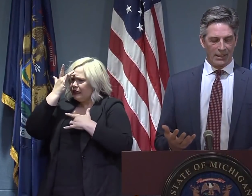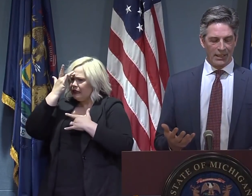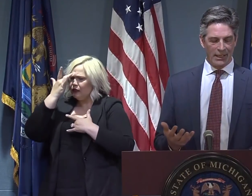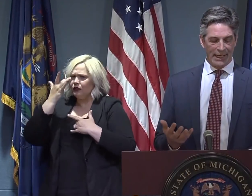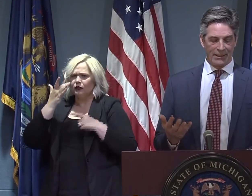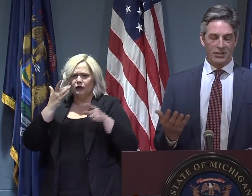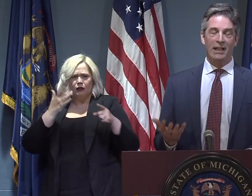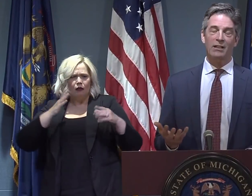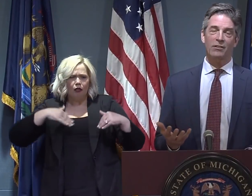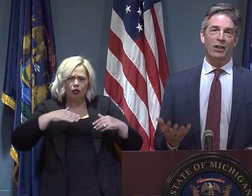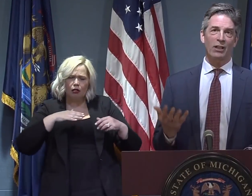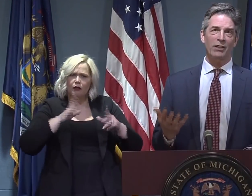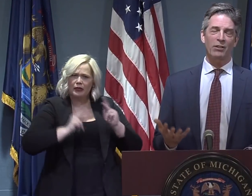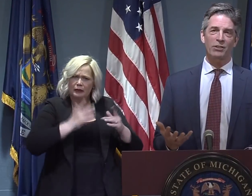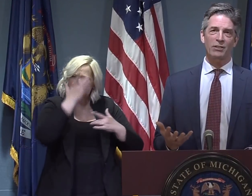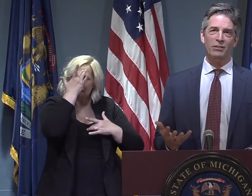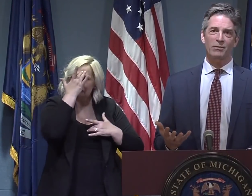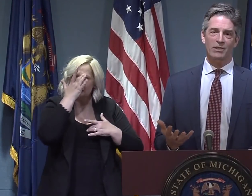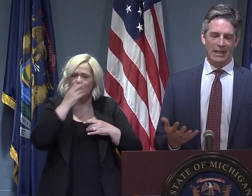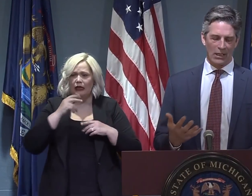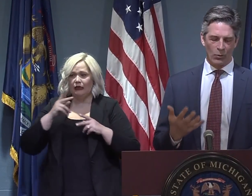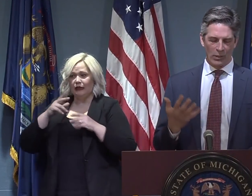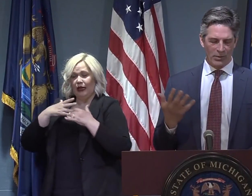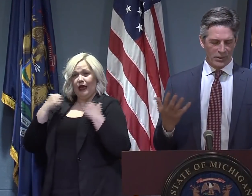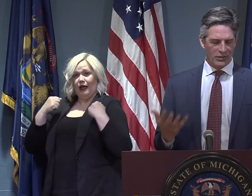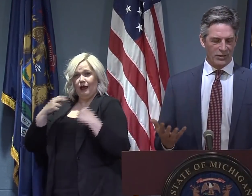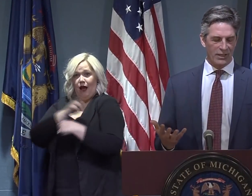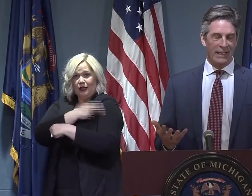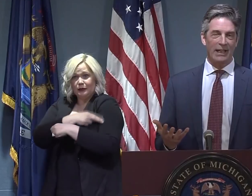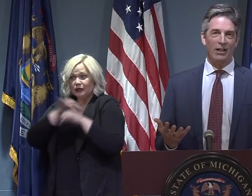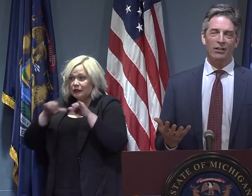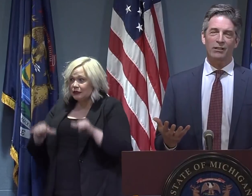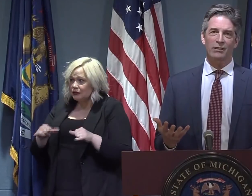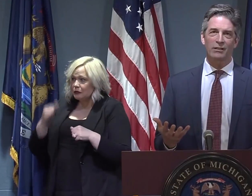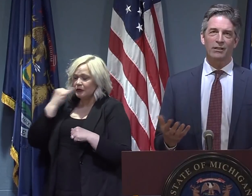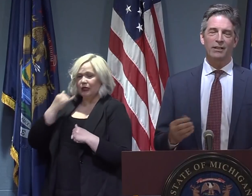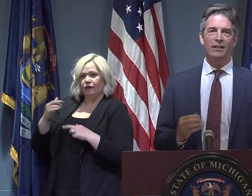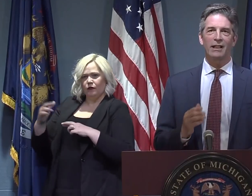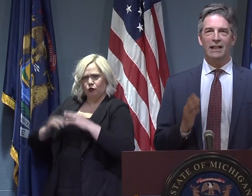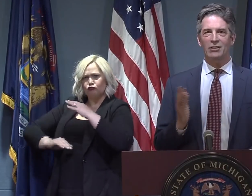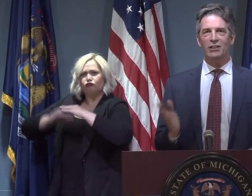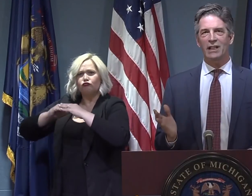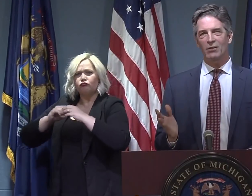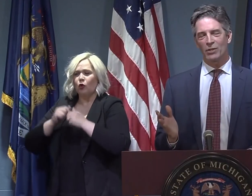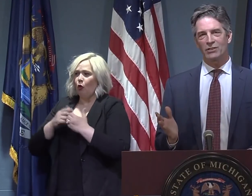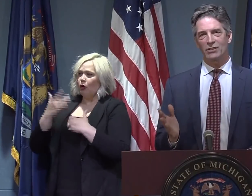WE THEN ASSESS THE STATUS OF THE EPIDEMIC, THE DENSITY AND TRAJECTORY AND THE STATUS OF OUR